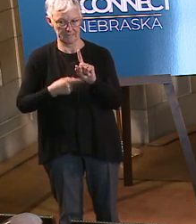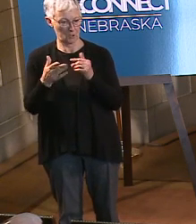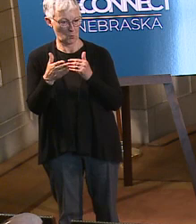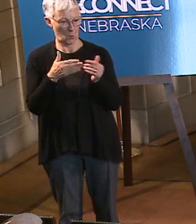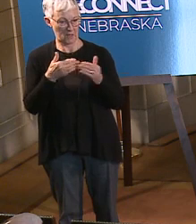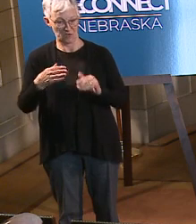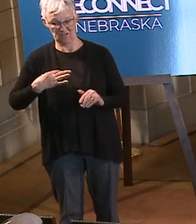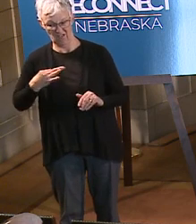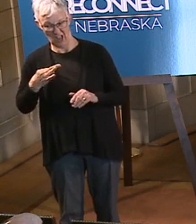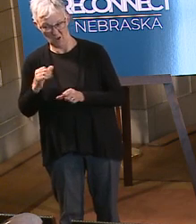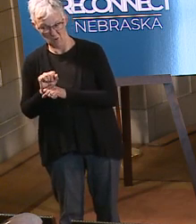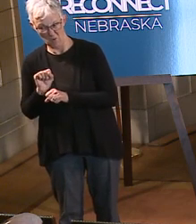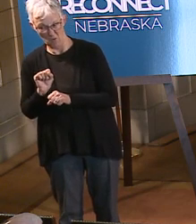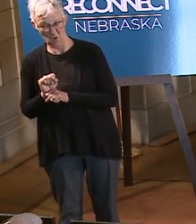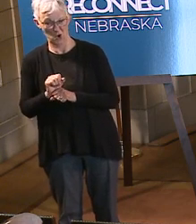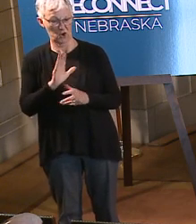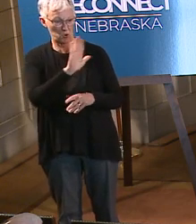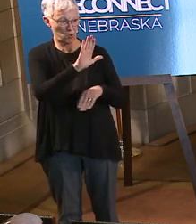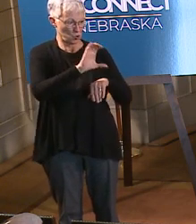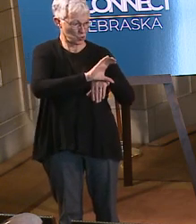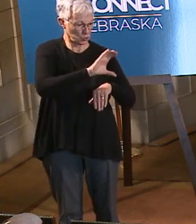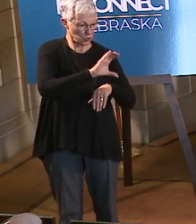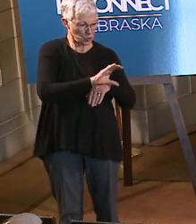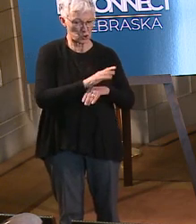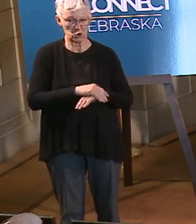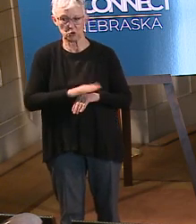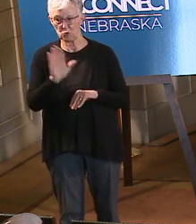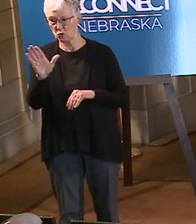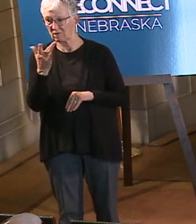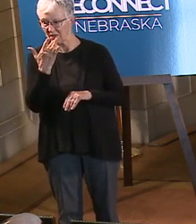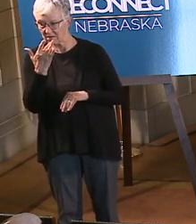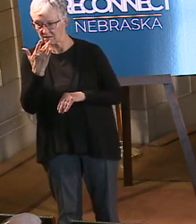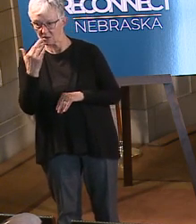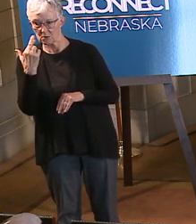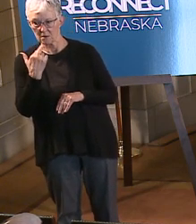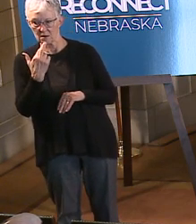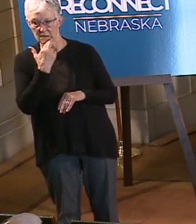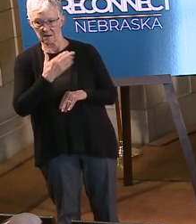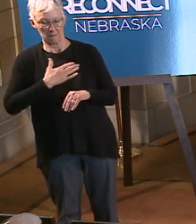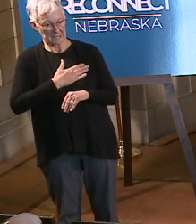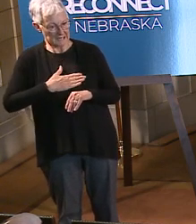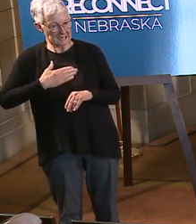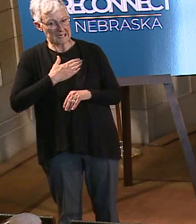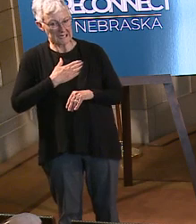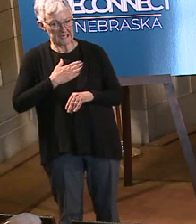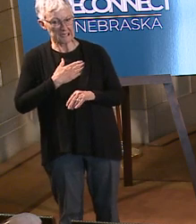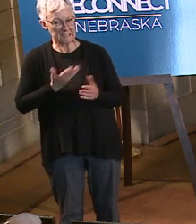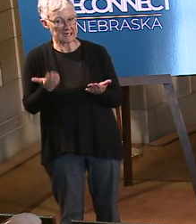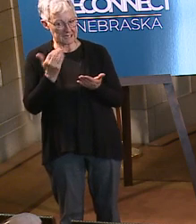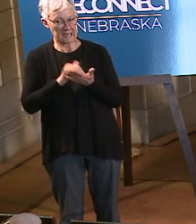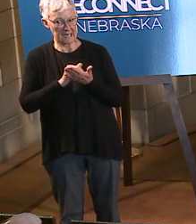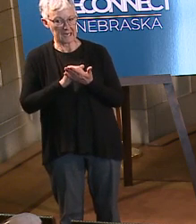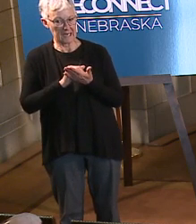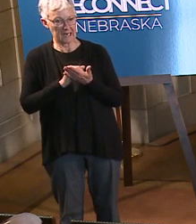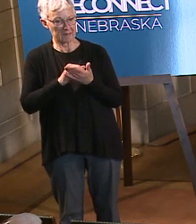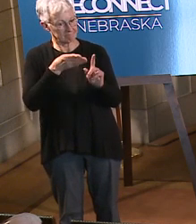PLACES YOU MAY HAVE MISSED OUT ON OVER THE COURSE OF THE LAST 15 MONTHS, WHETHER IT'S